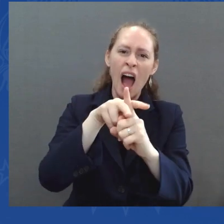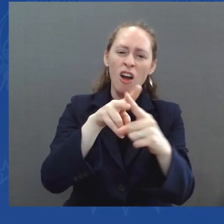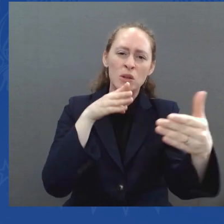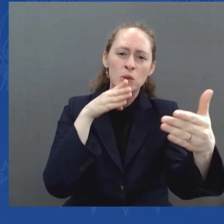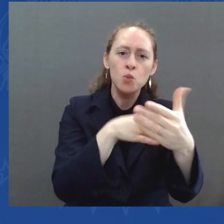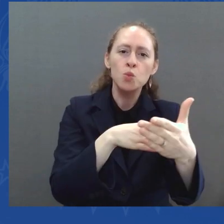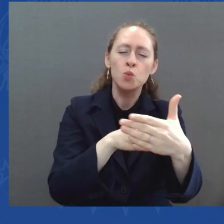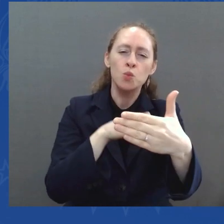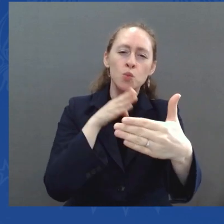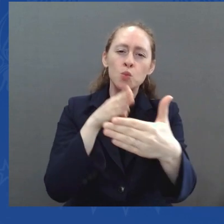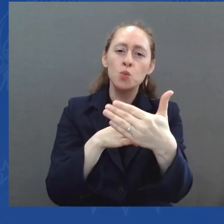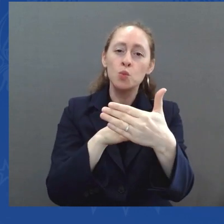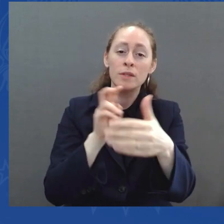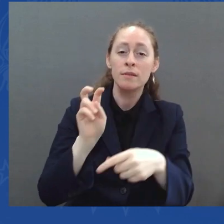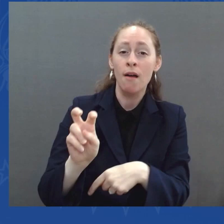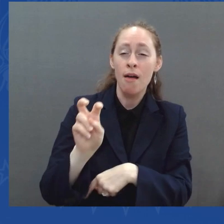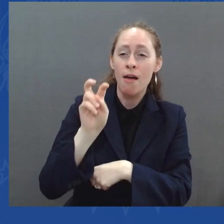a couple of them.